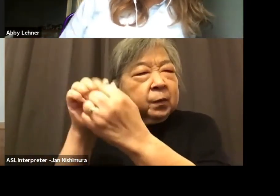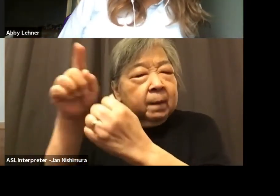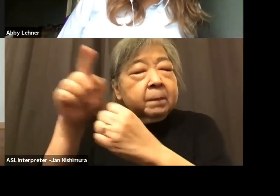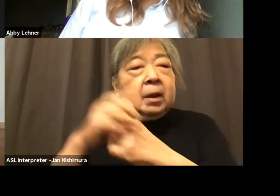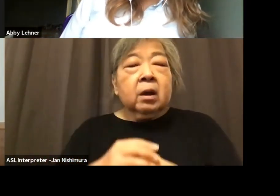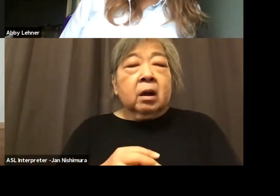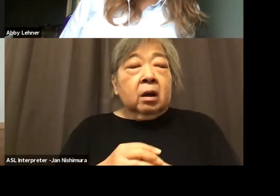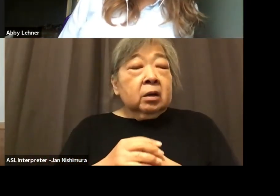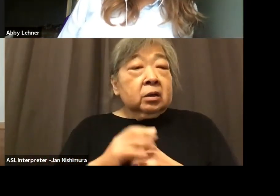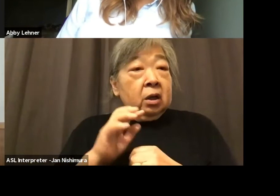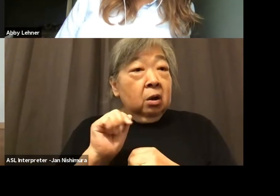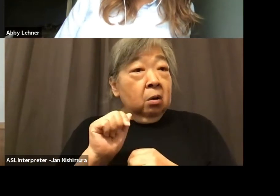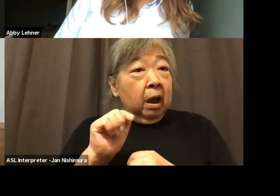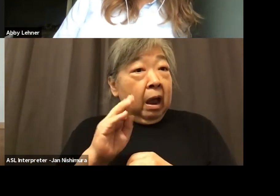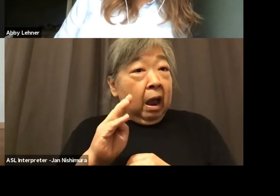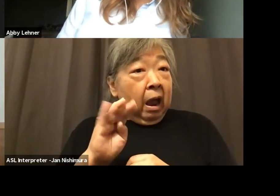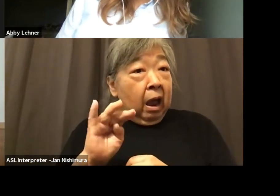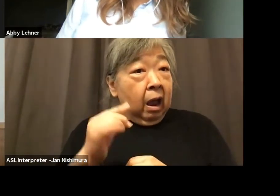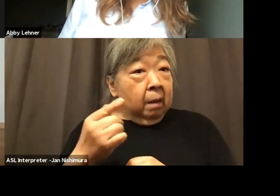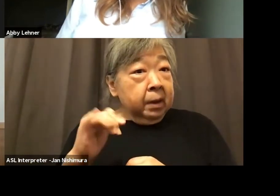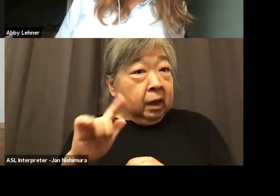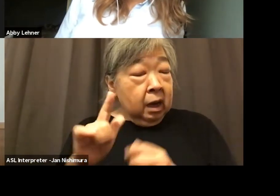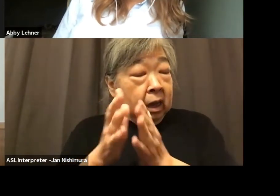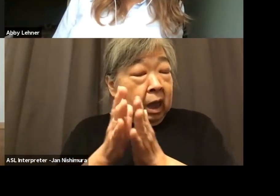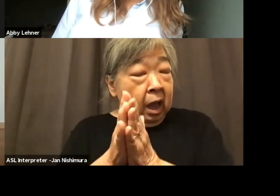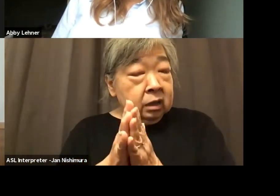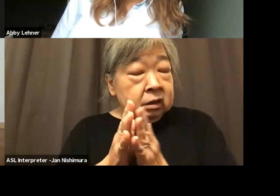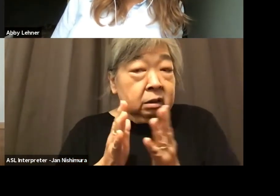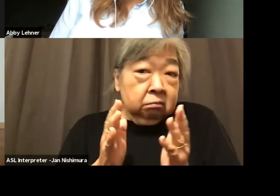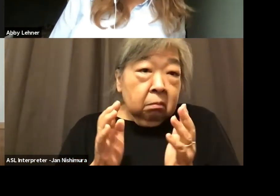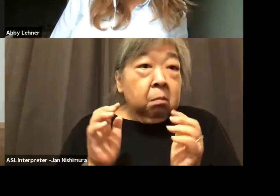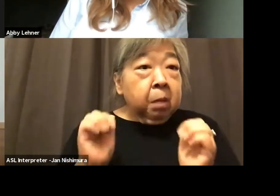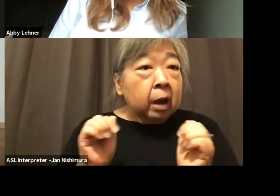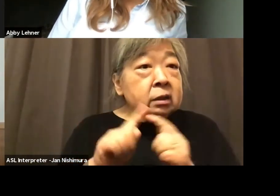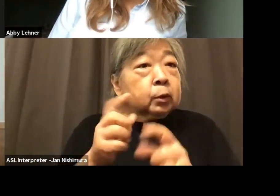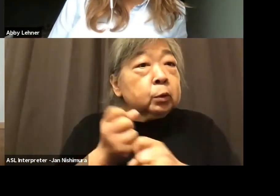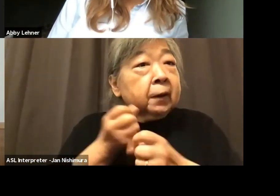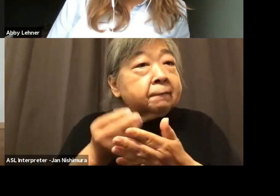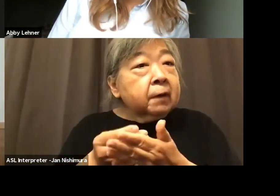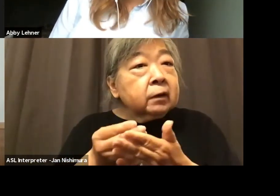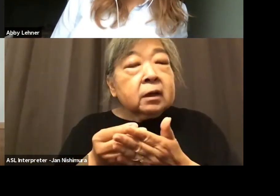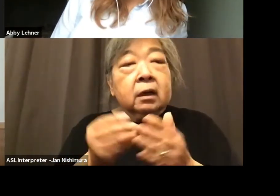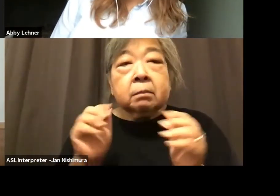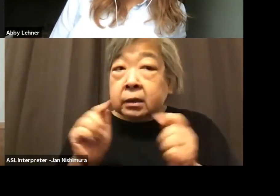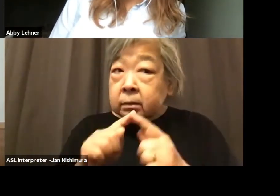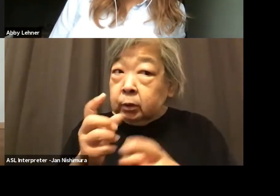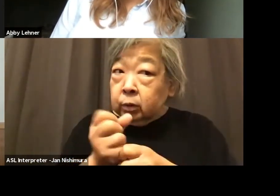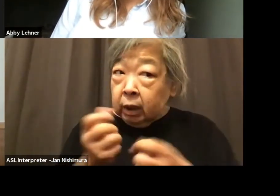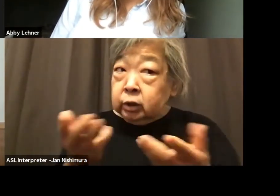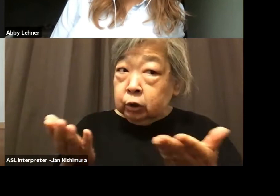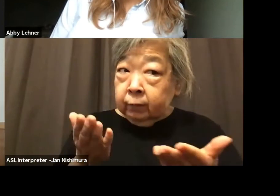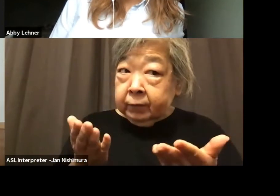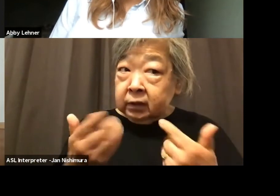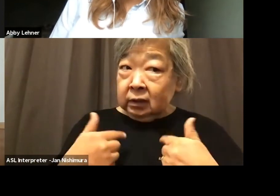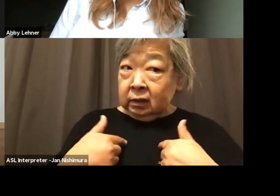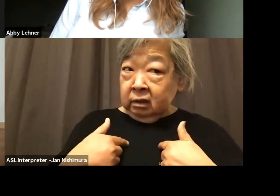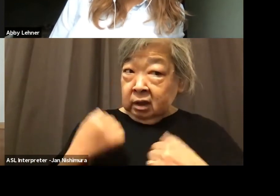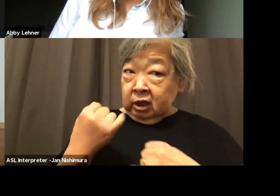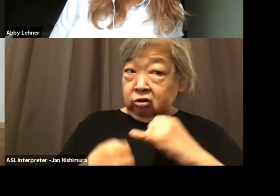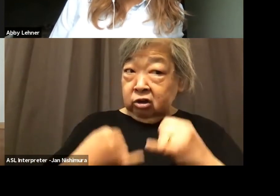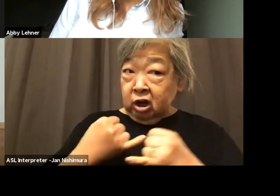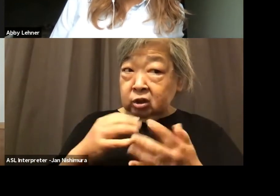to receive any sort of funding or services as an international student with a disability